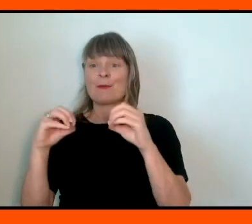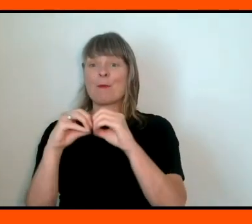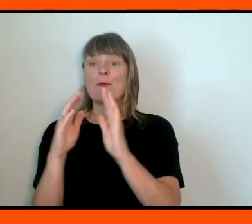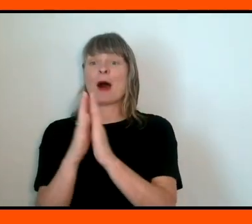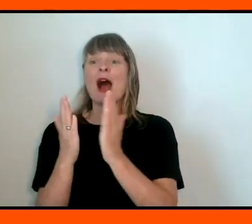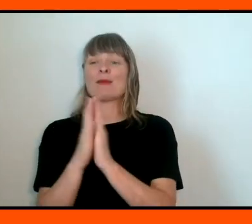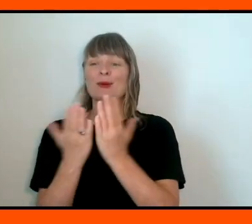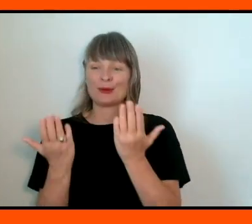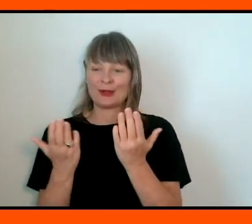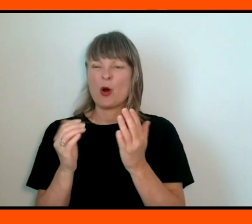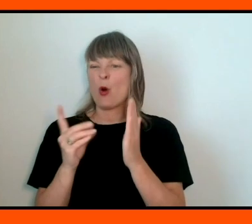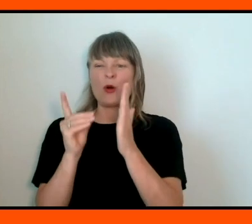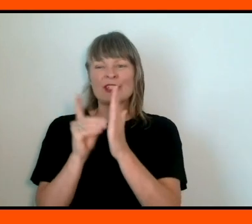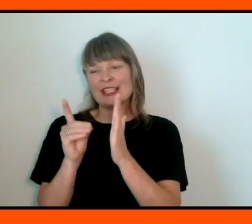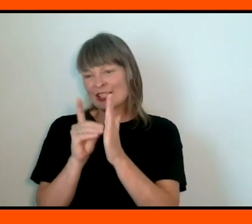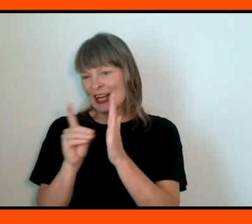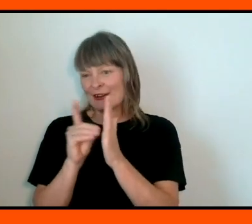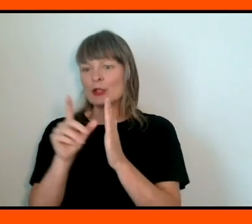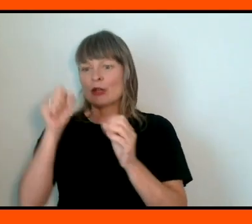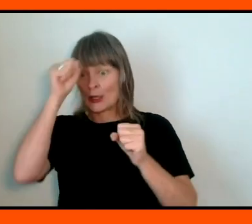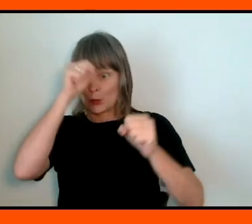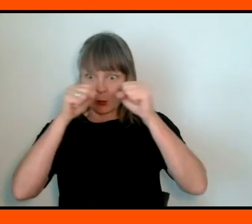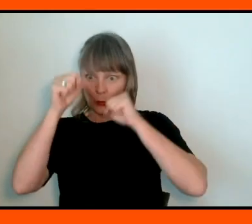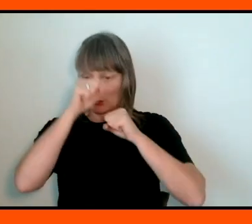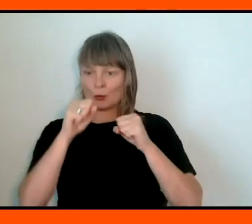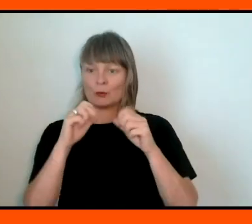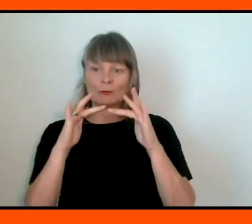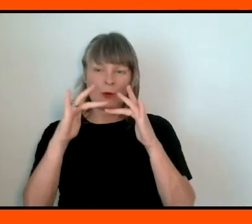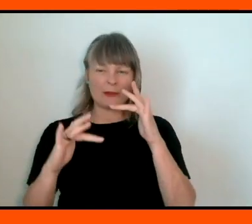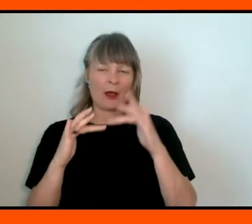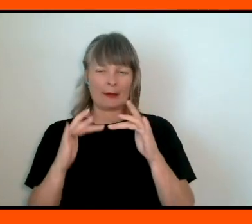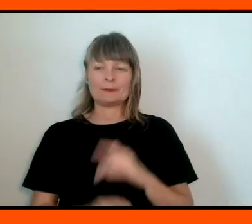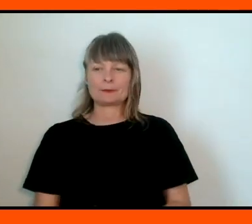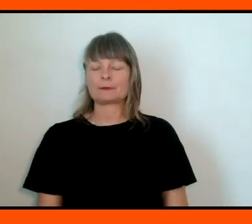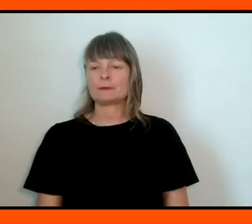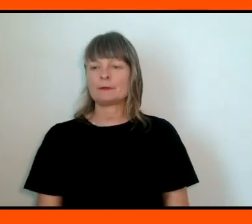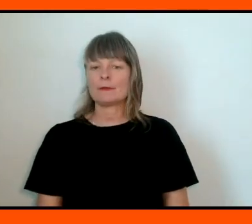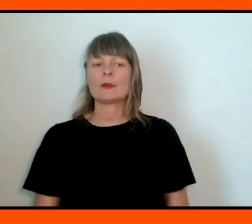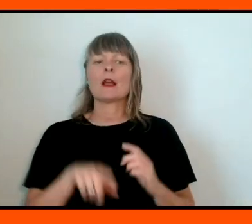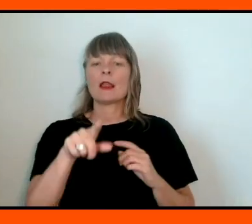if you want to Google it or find it on the website and that’s what we collected in 2021,